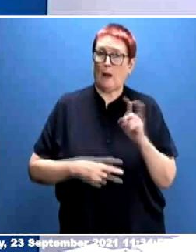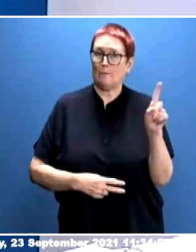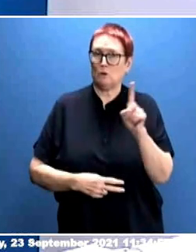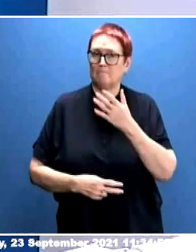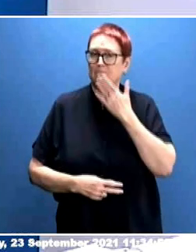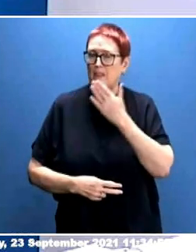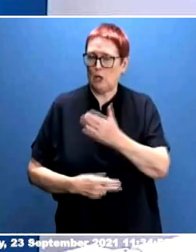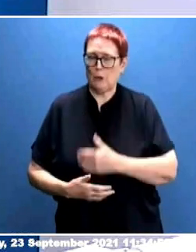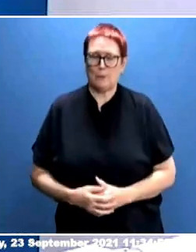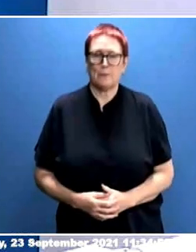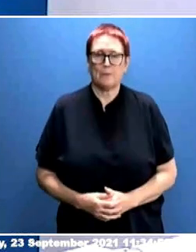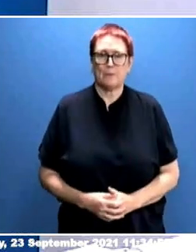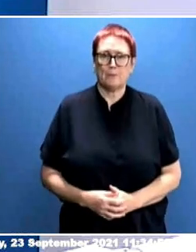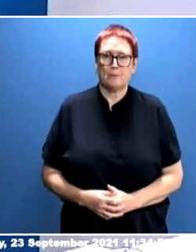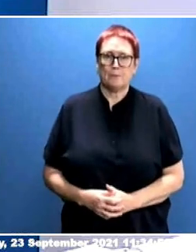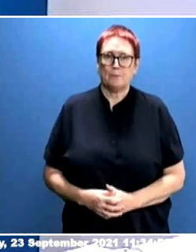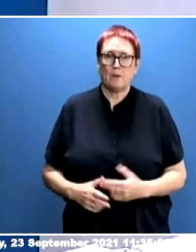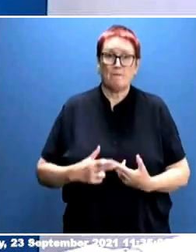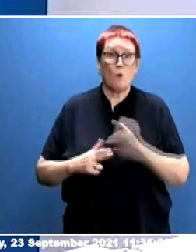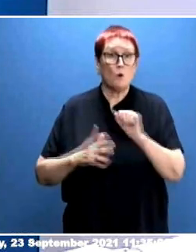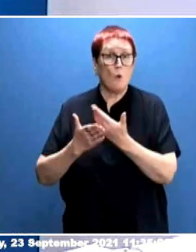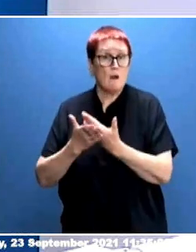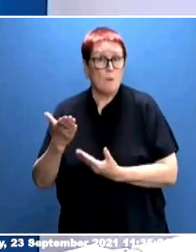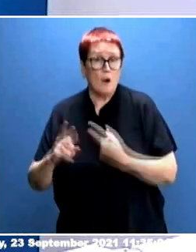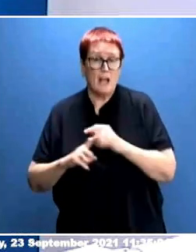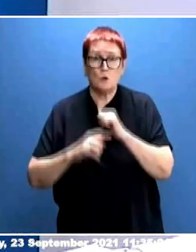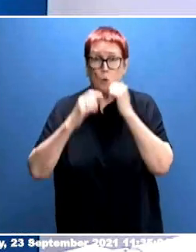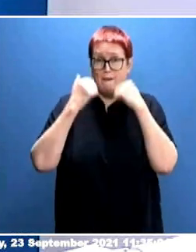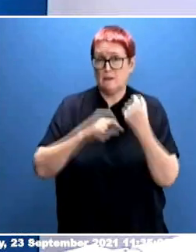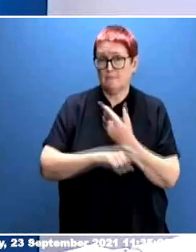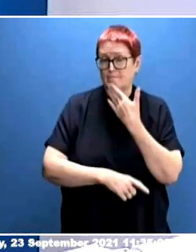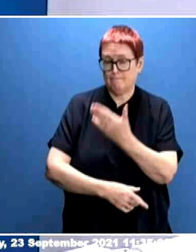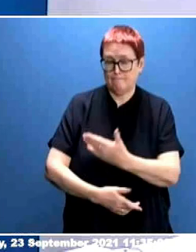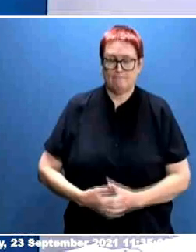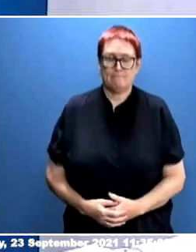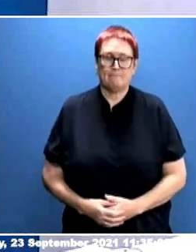Thank you both for the report, and for your oral evidence. Thank you for your time.